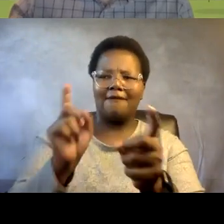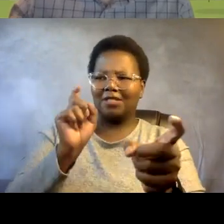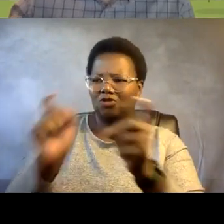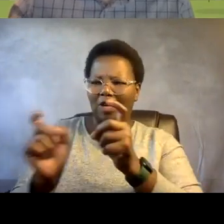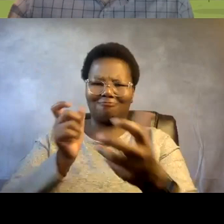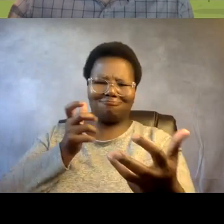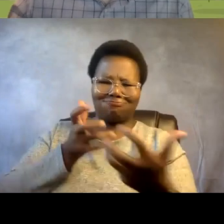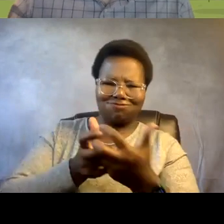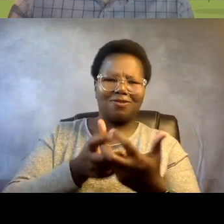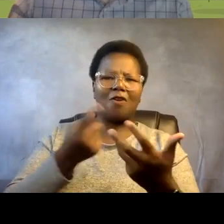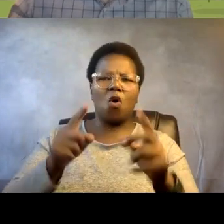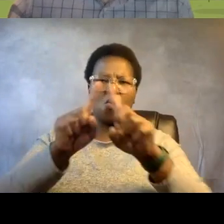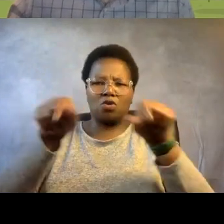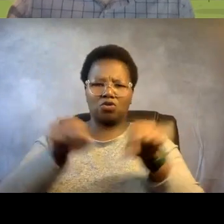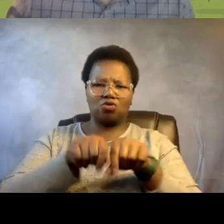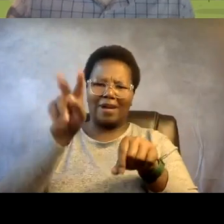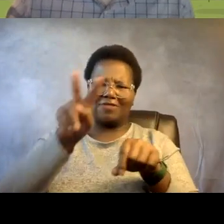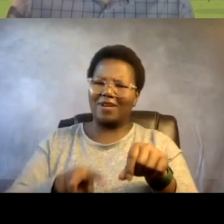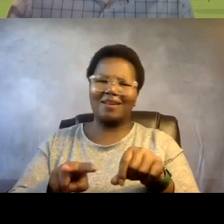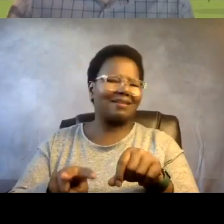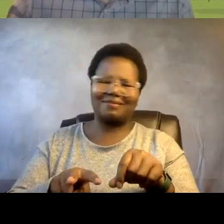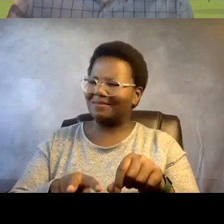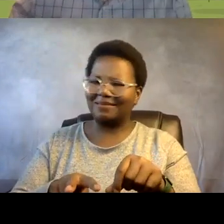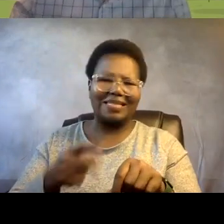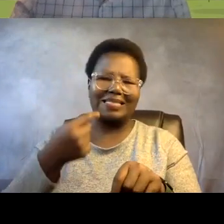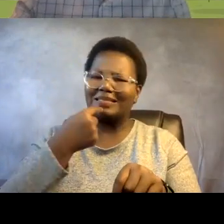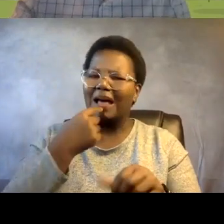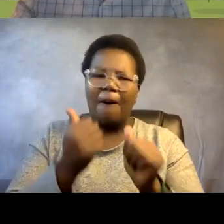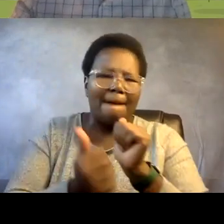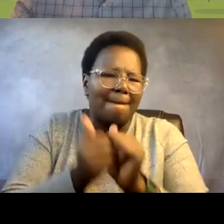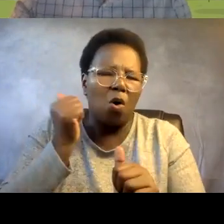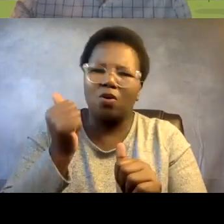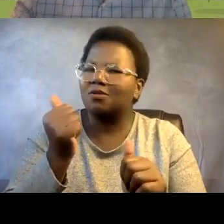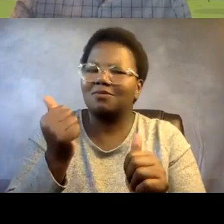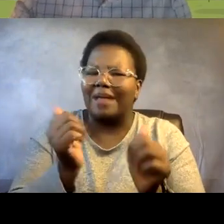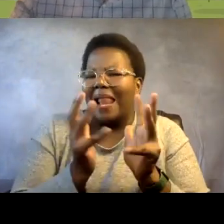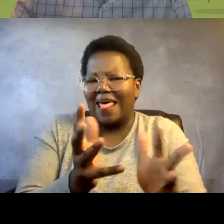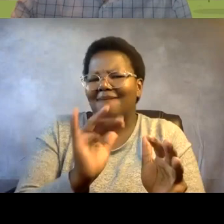it's a bit of a generalization, but tend to not do a lot of customization and just testing with